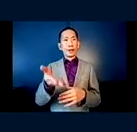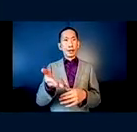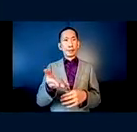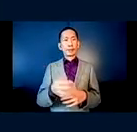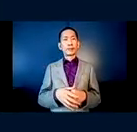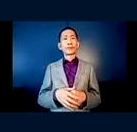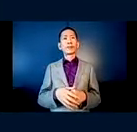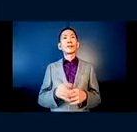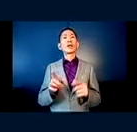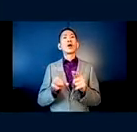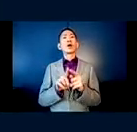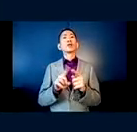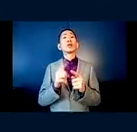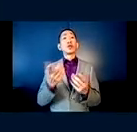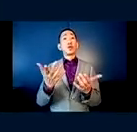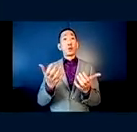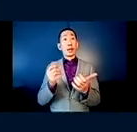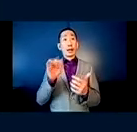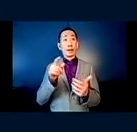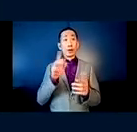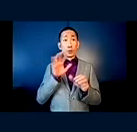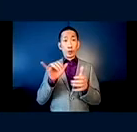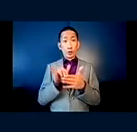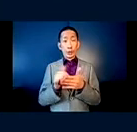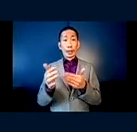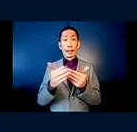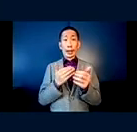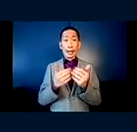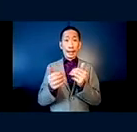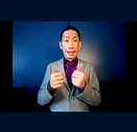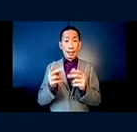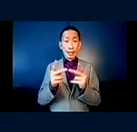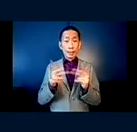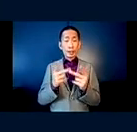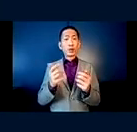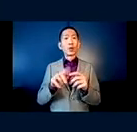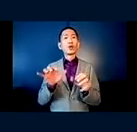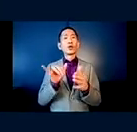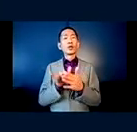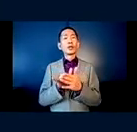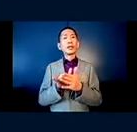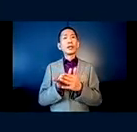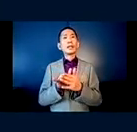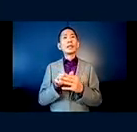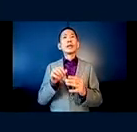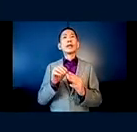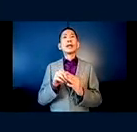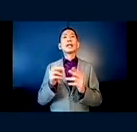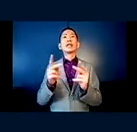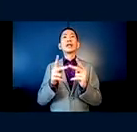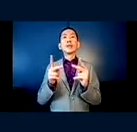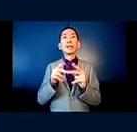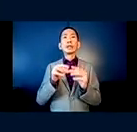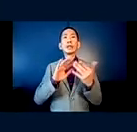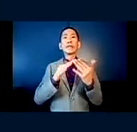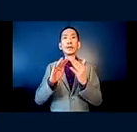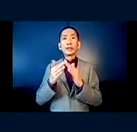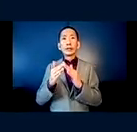YOU DON'T WANT TO DO IT THERE AND YOU WANT -- IF YOU'RE GOING TO DO IT ANYWHERE YOU WANT TO DO